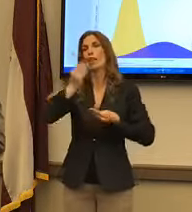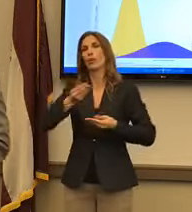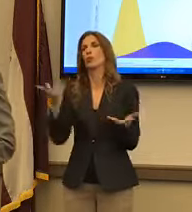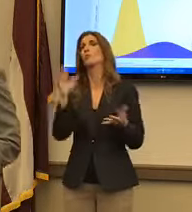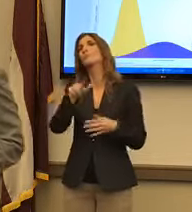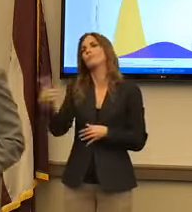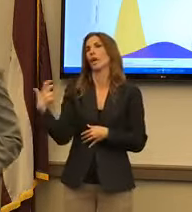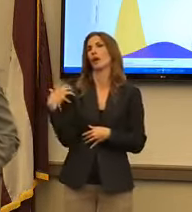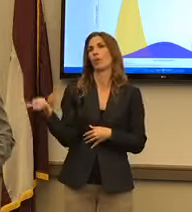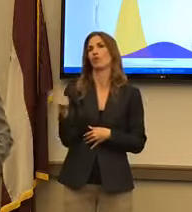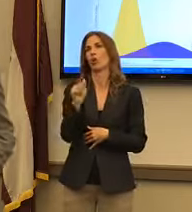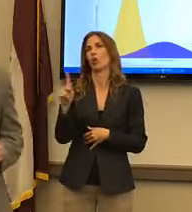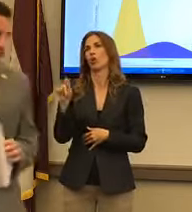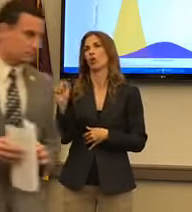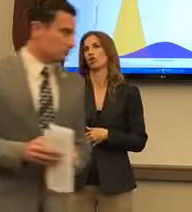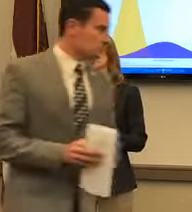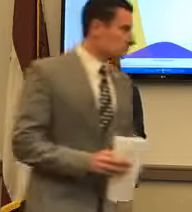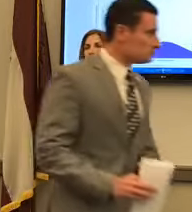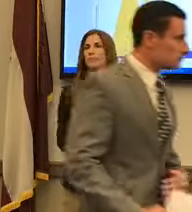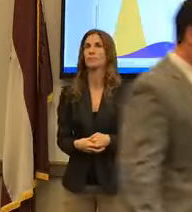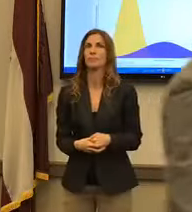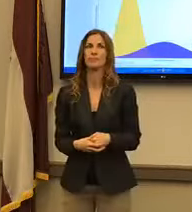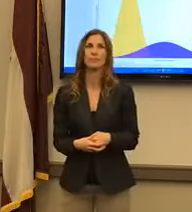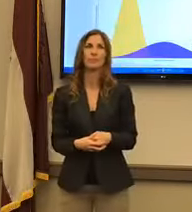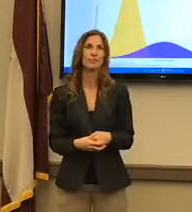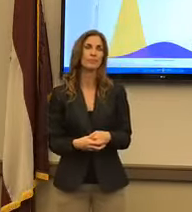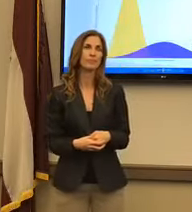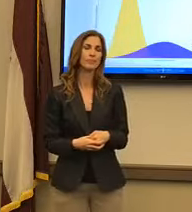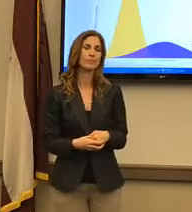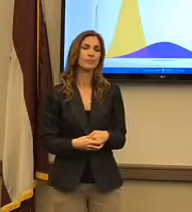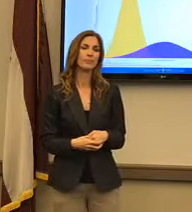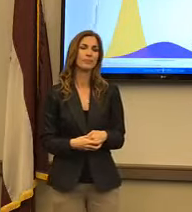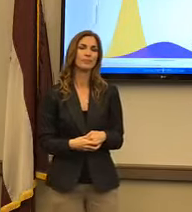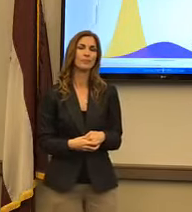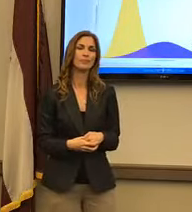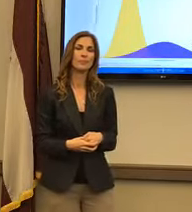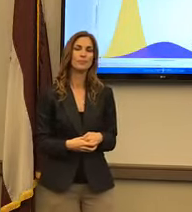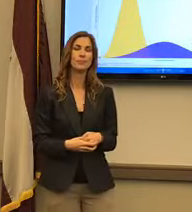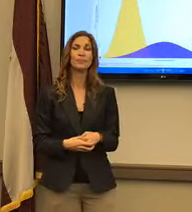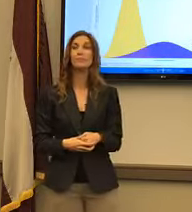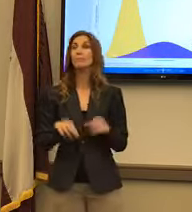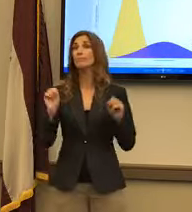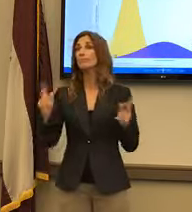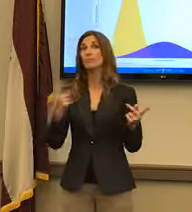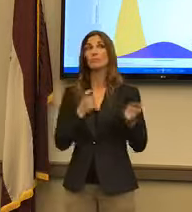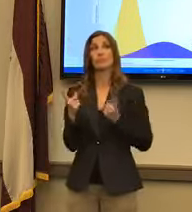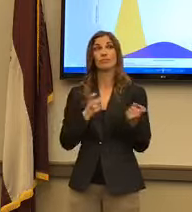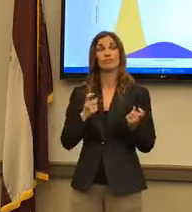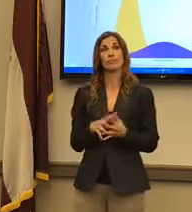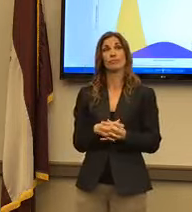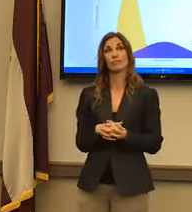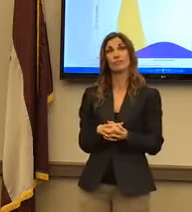back to Commissioner Arkoosh